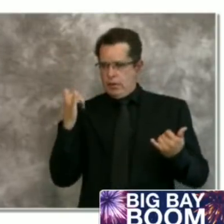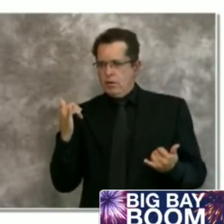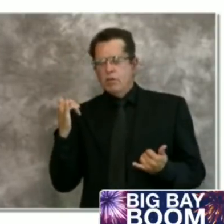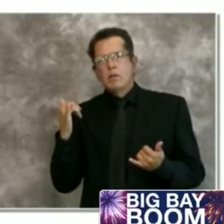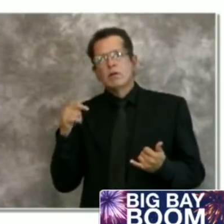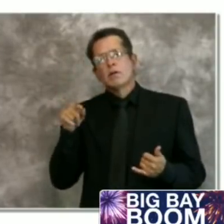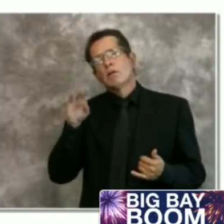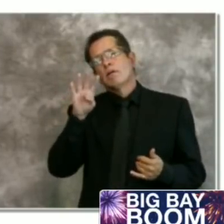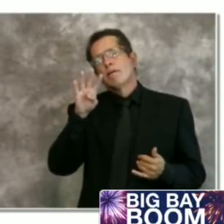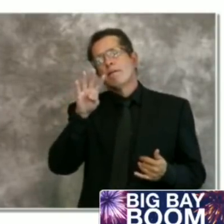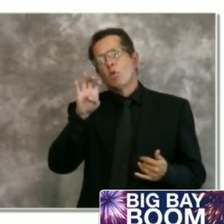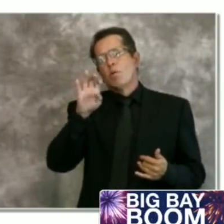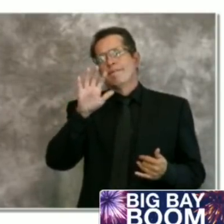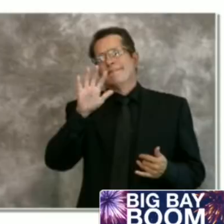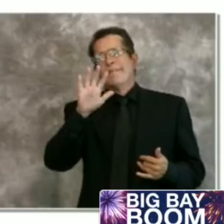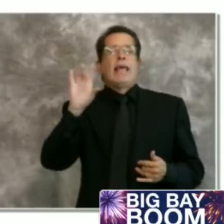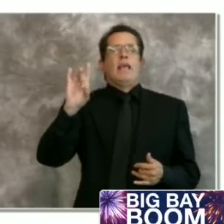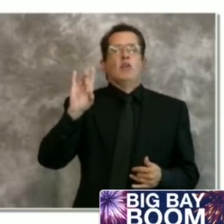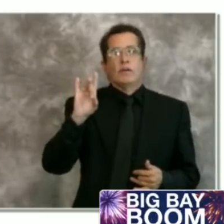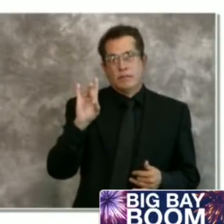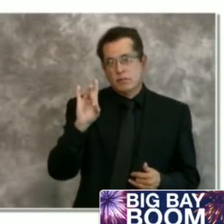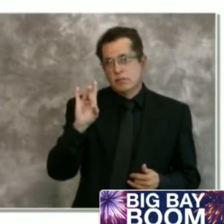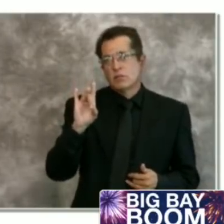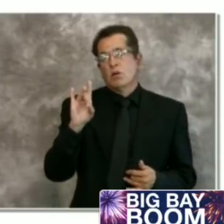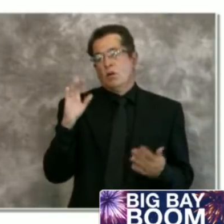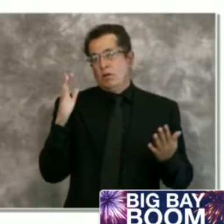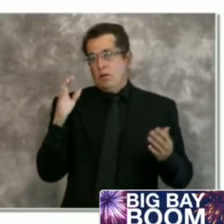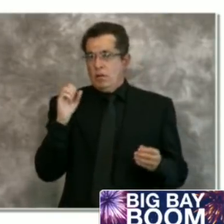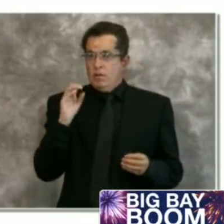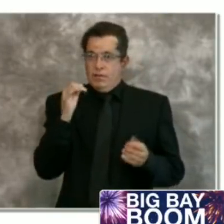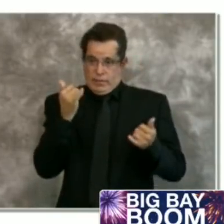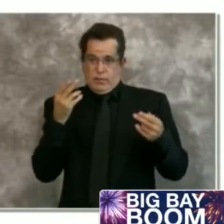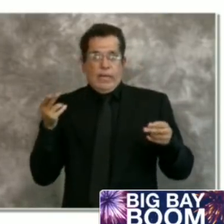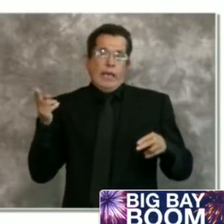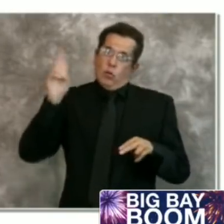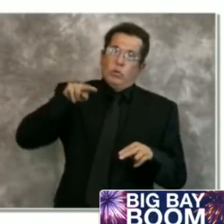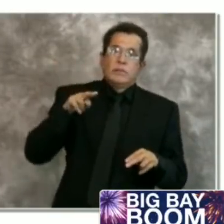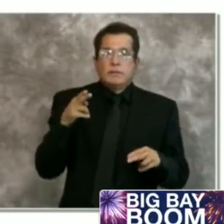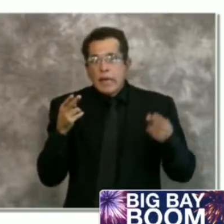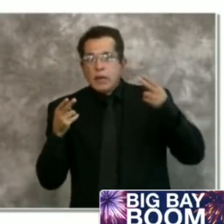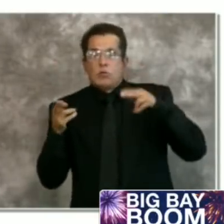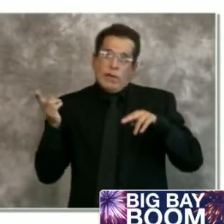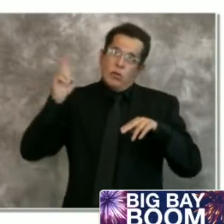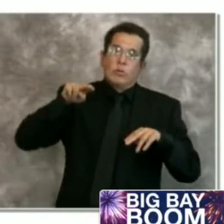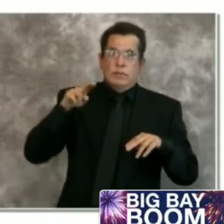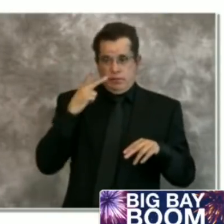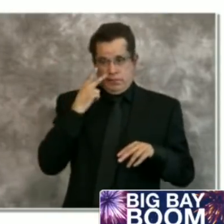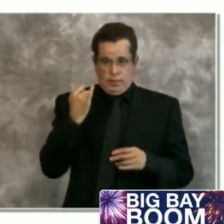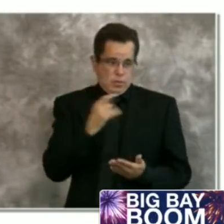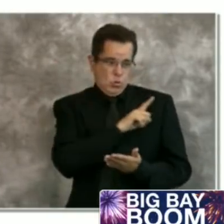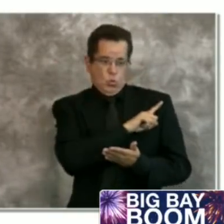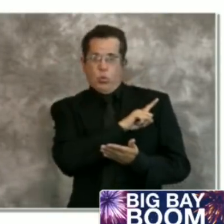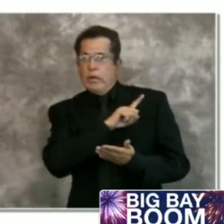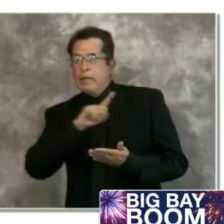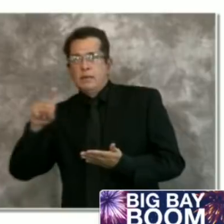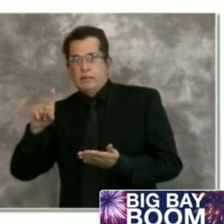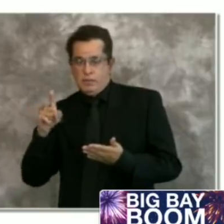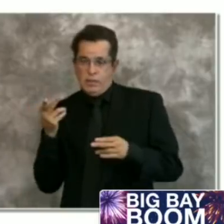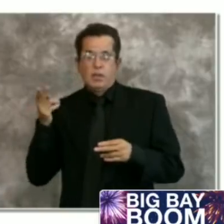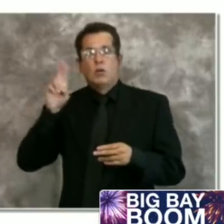78. AND AN INCREASE IN TOTAL COVID PATIENT. UP FROM 4.20 7,